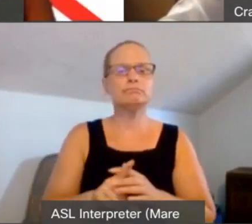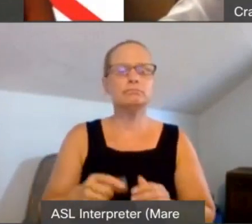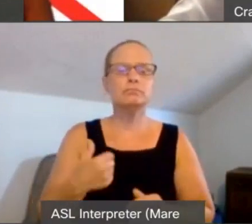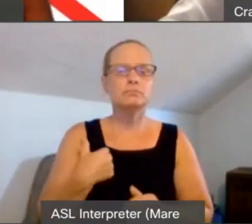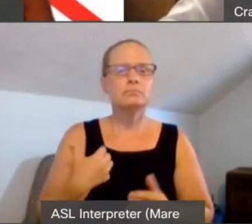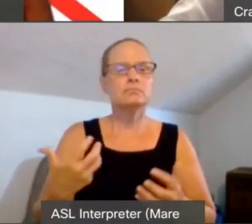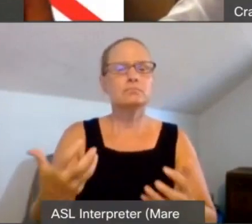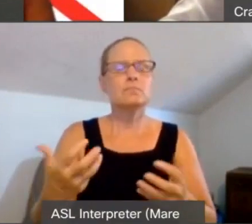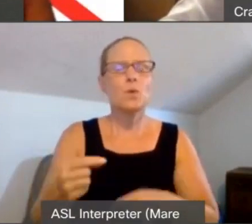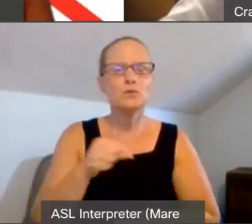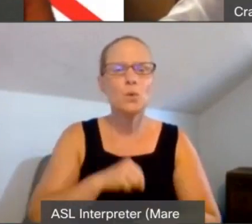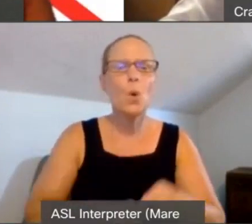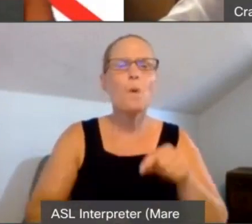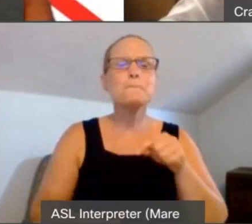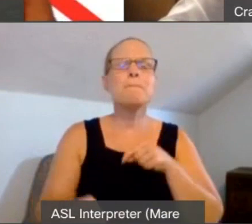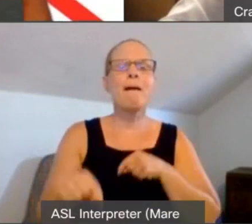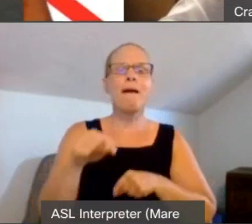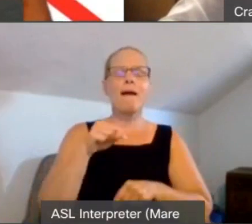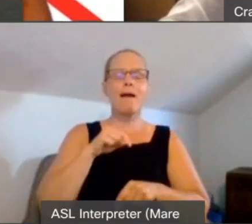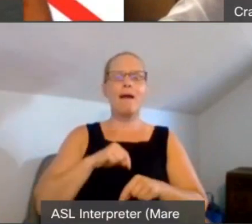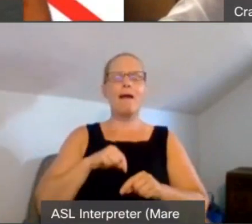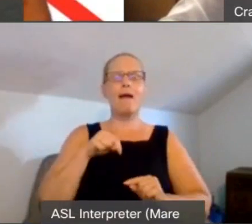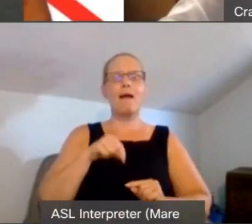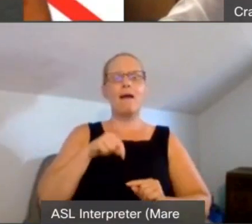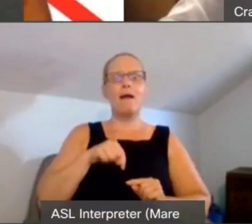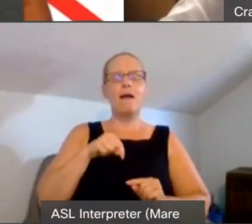in our timeline and this participant asks